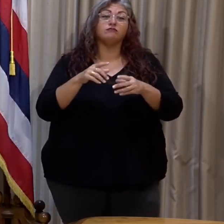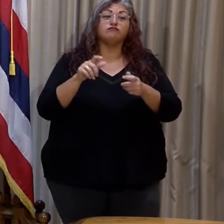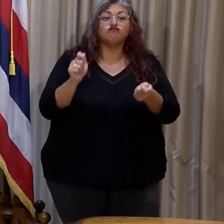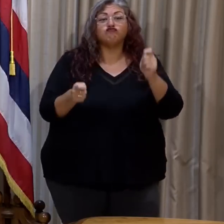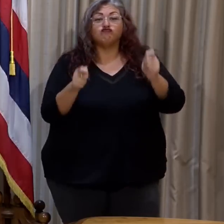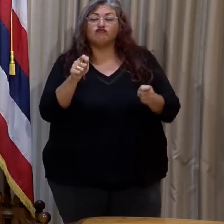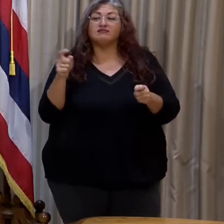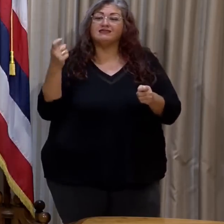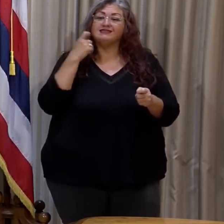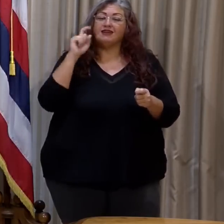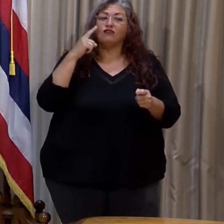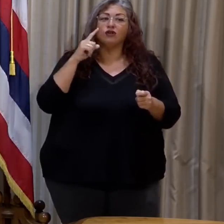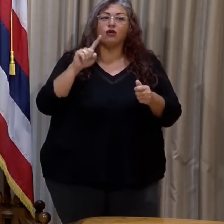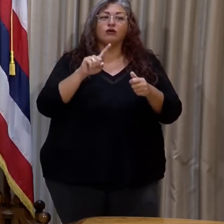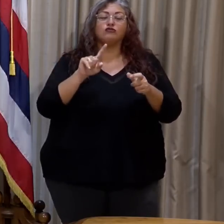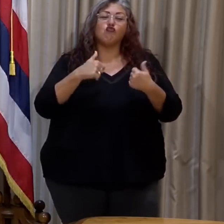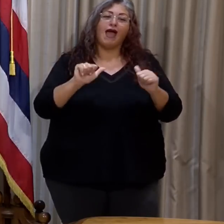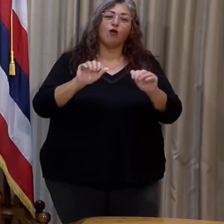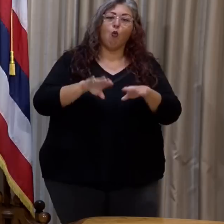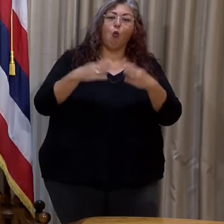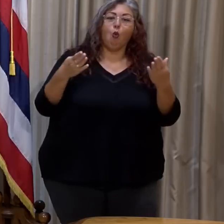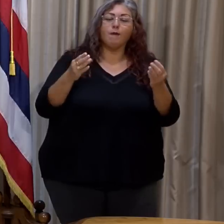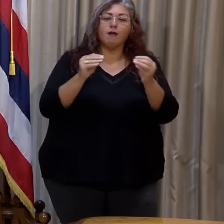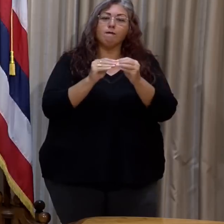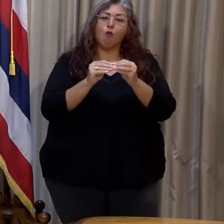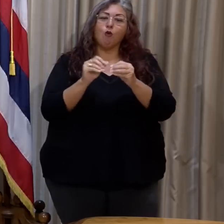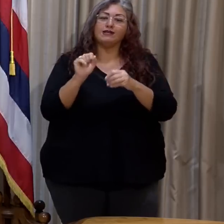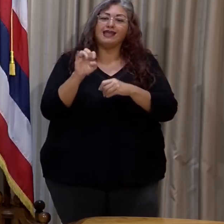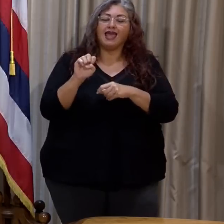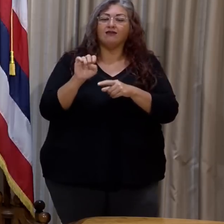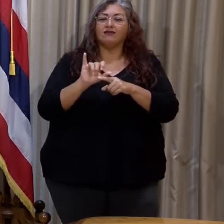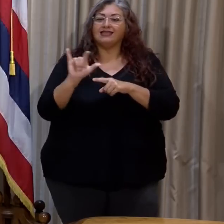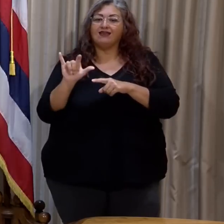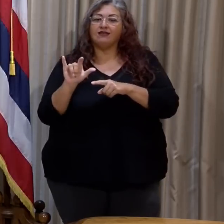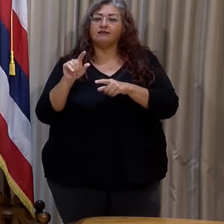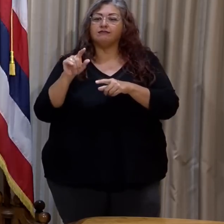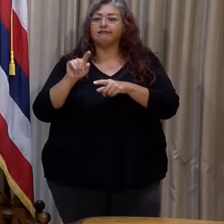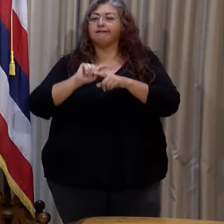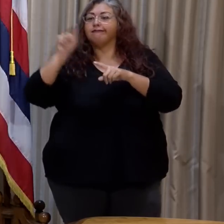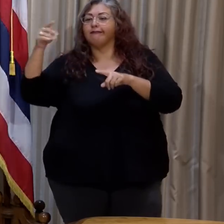NEAR FUTURE. IT'S GOING TO BE WITH US AS WE MOVE THROUGH THE DIFFERENT ITERATIONS OF THE GOVERNOR DISCUSSED.